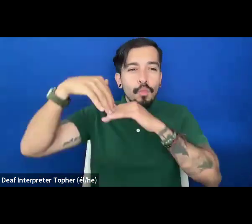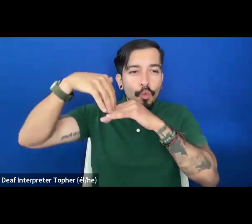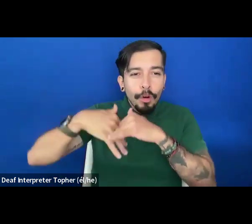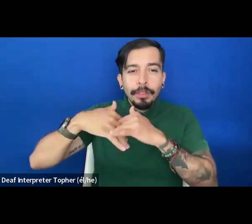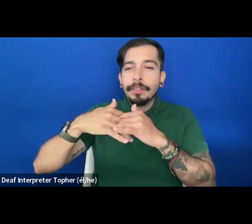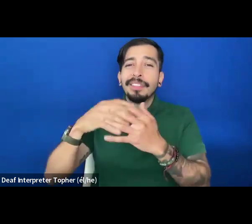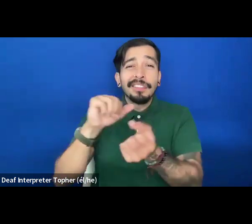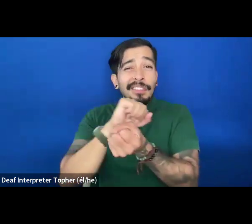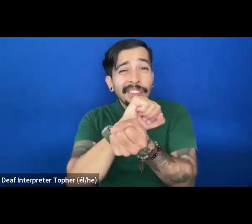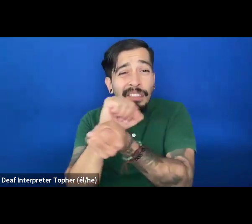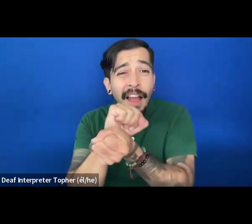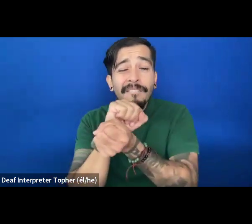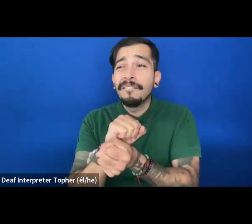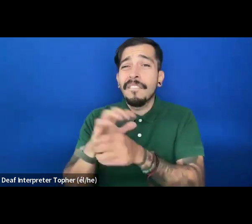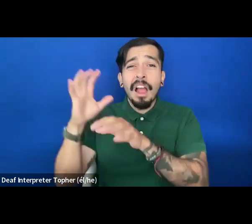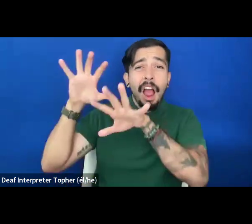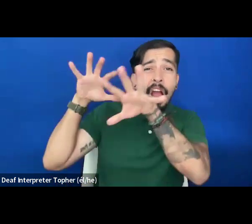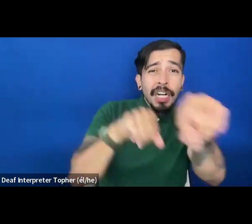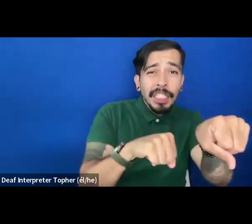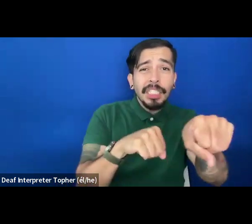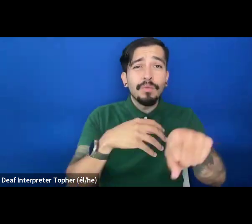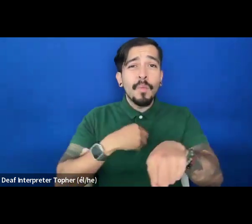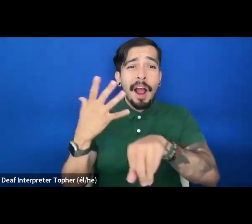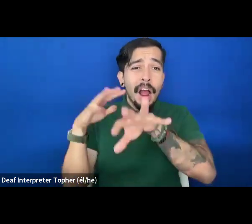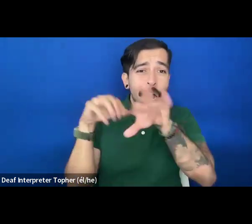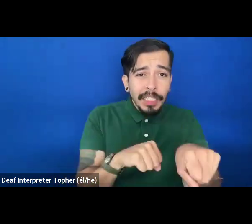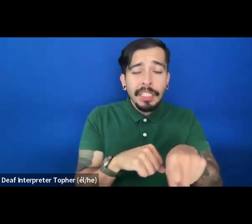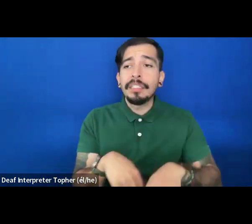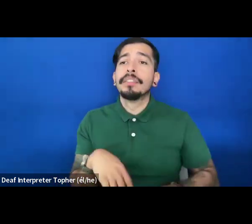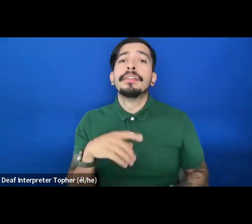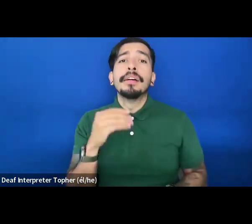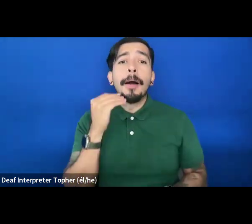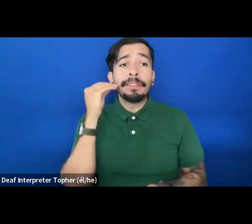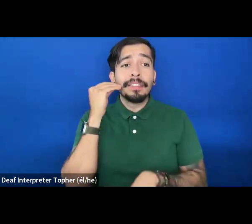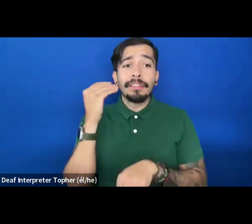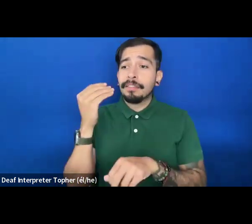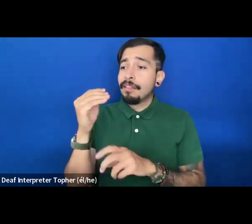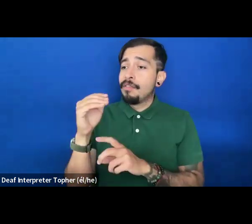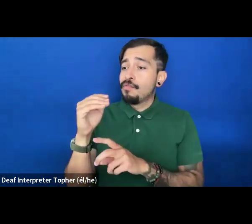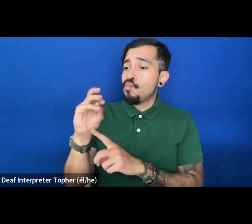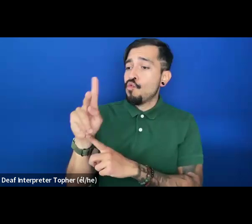Domestic work has long been undervalued and exploited, often regulated to people who are pushed